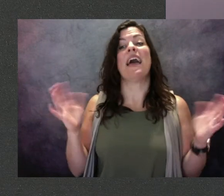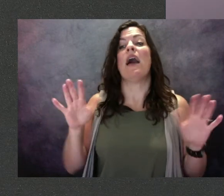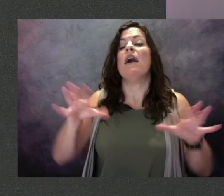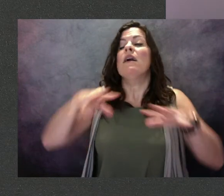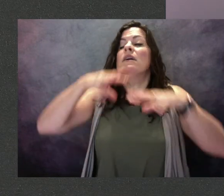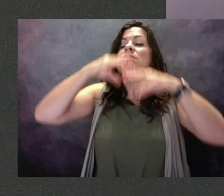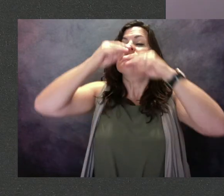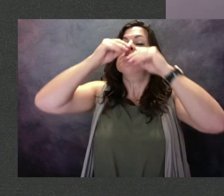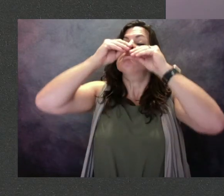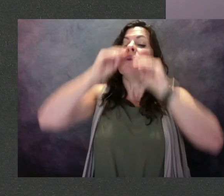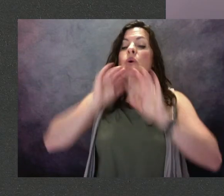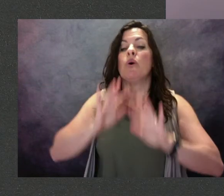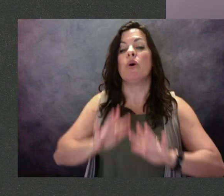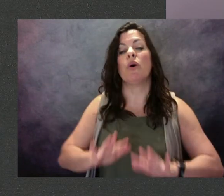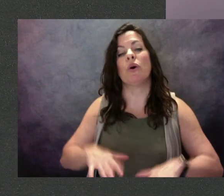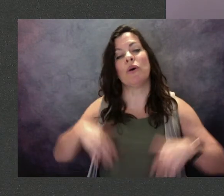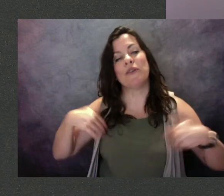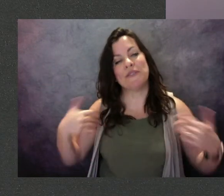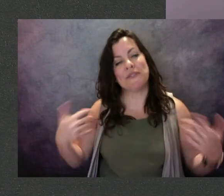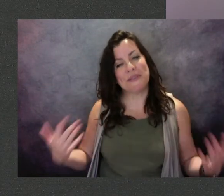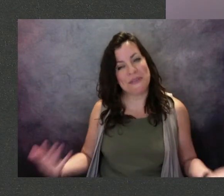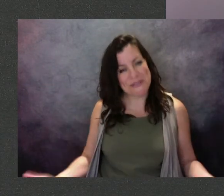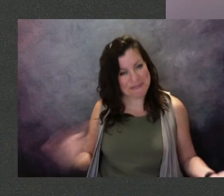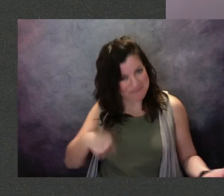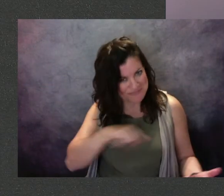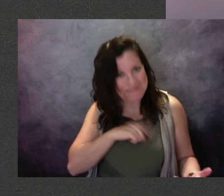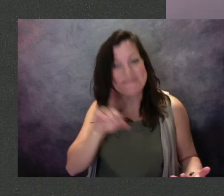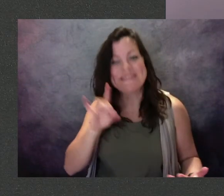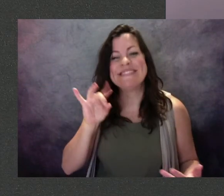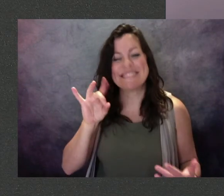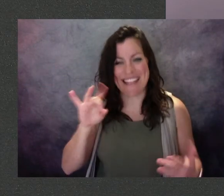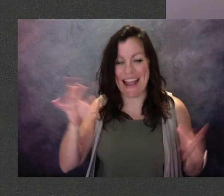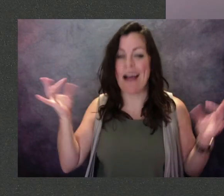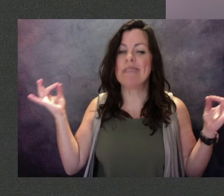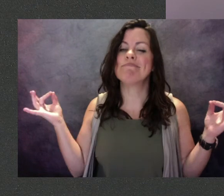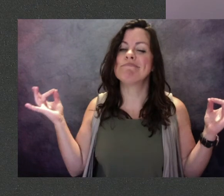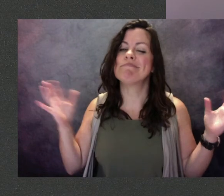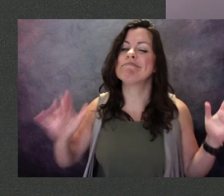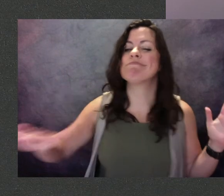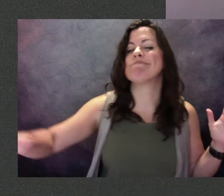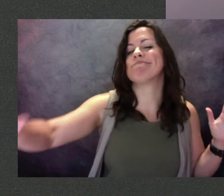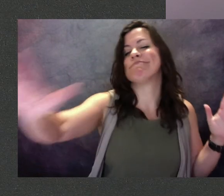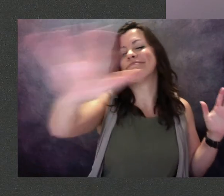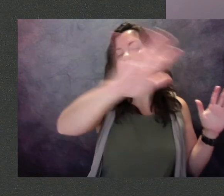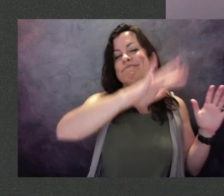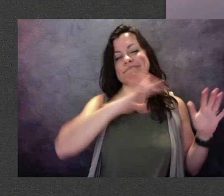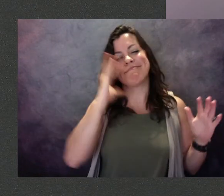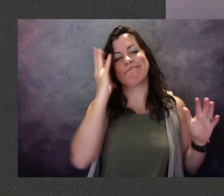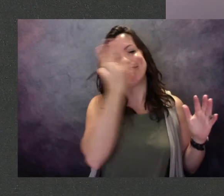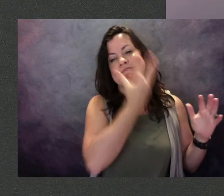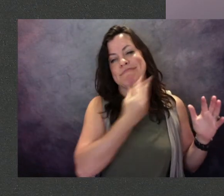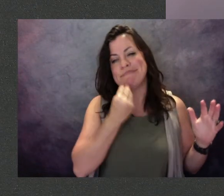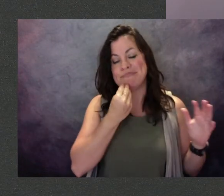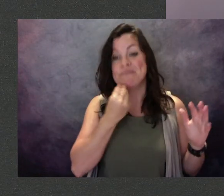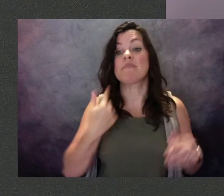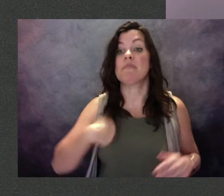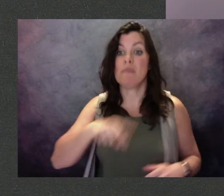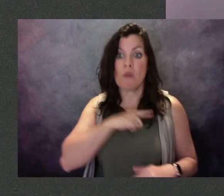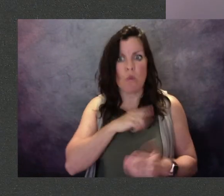and feel what it's like to relax inside in nature. Then we got to come back and we got to learn about